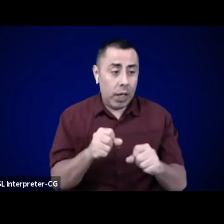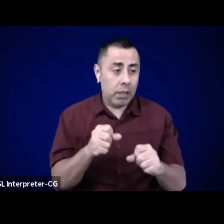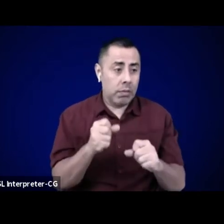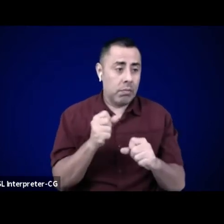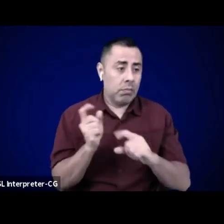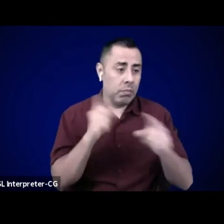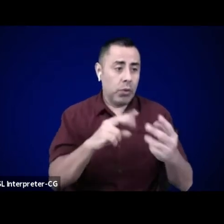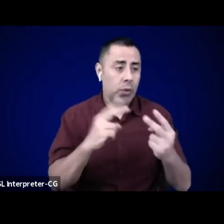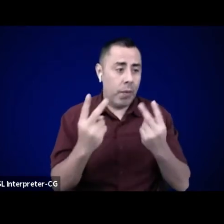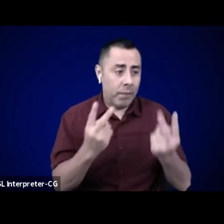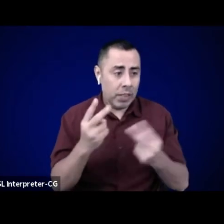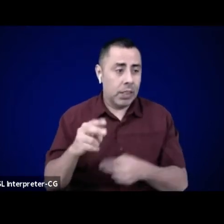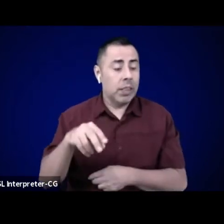and Twitter @_artcoop.